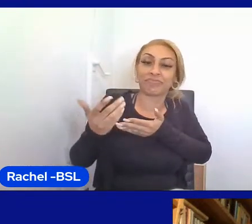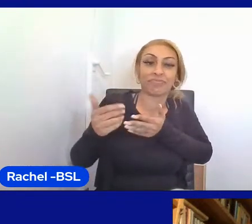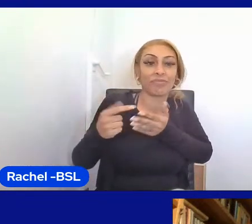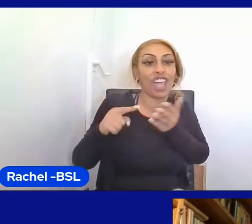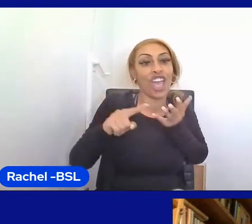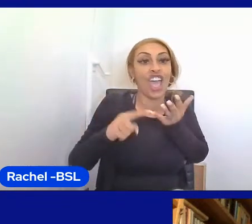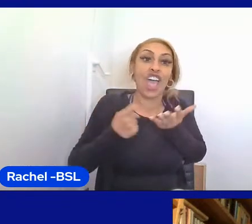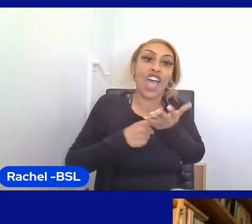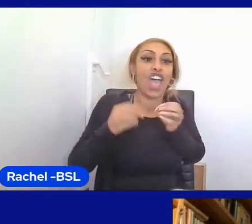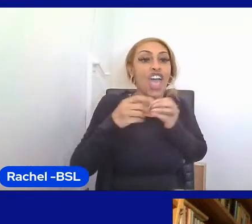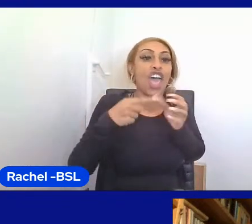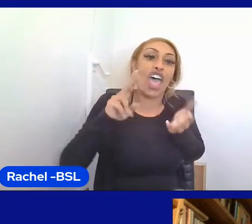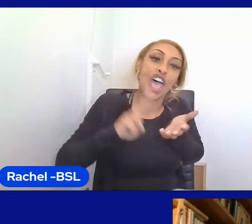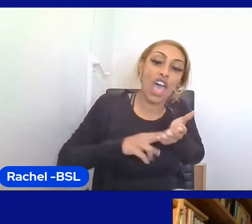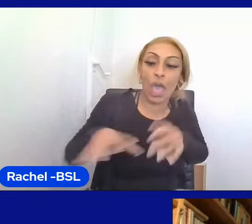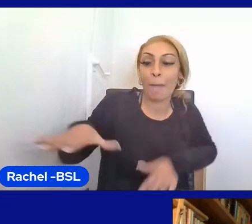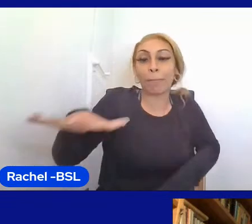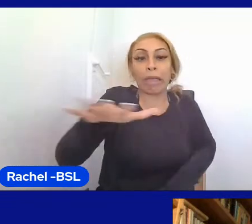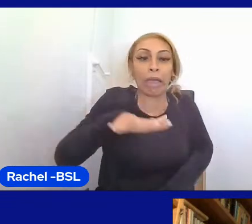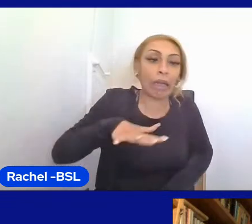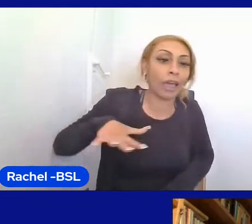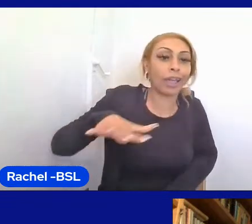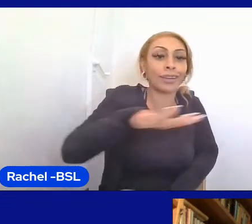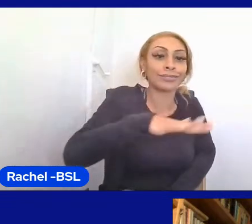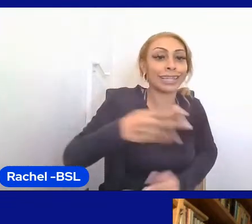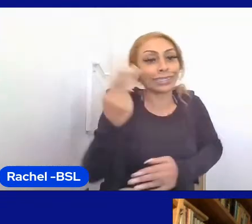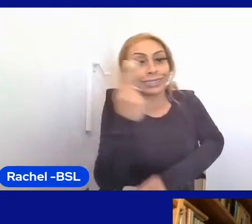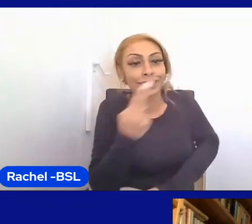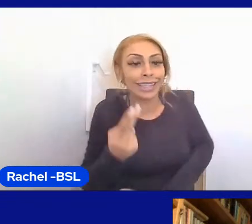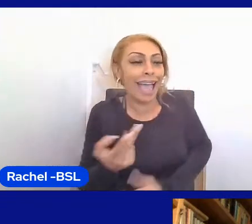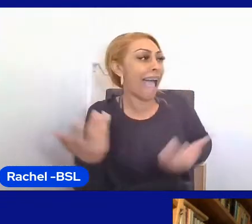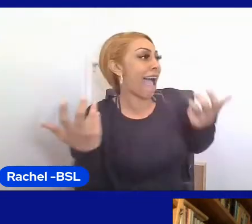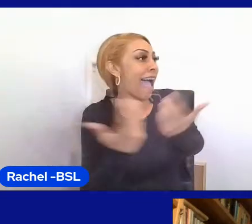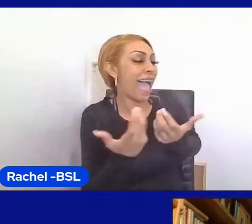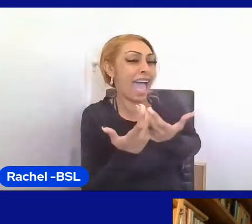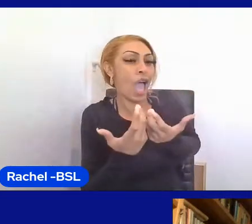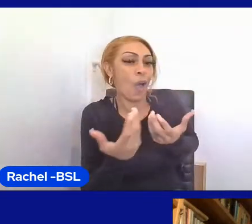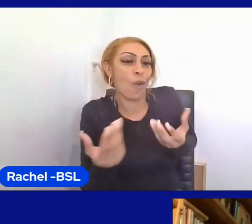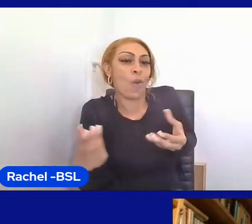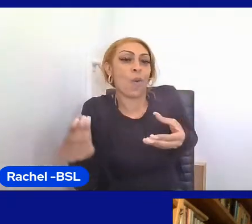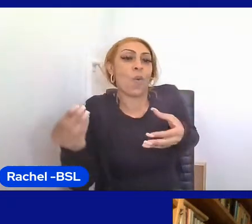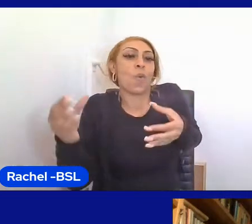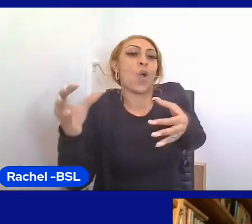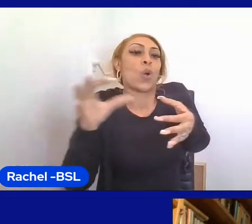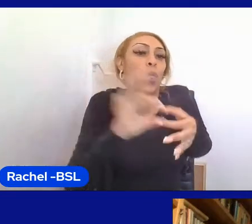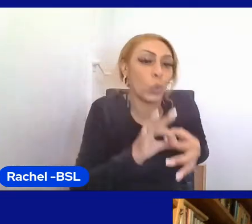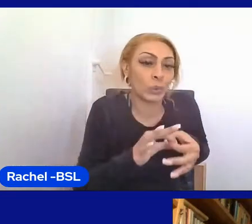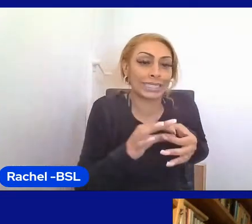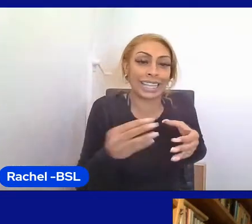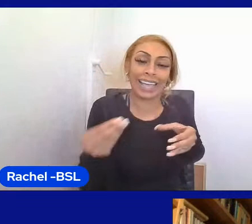inclusive, and more sensitive to certain kinds of issues around safety, vulnerability